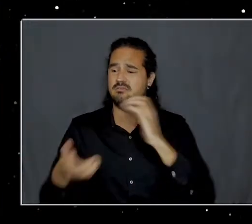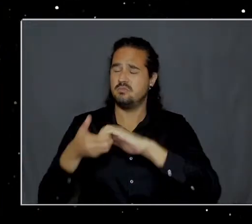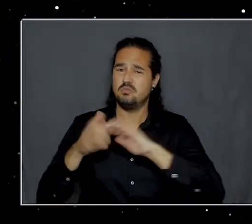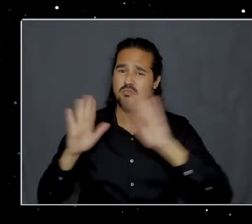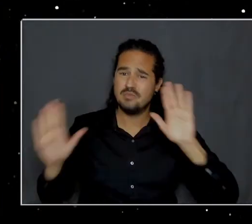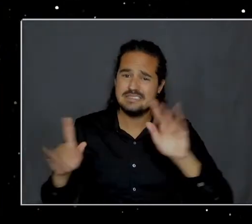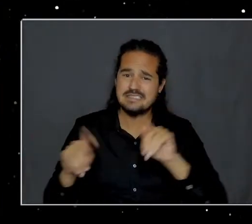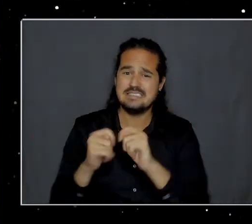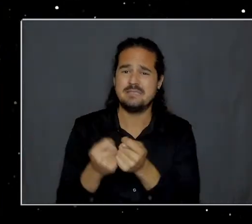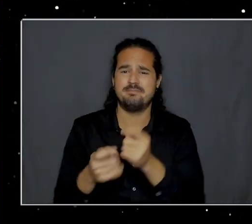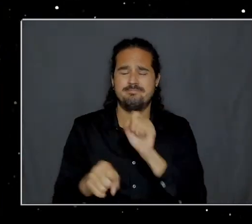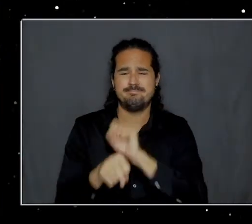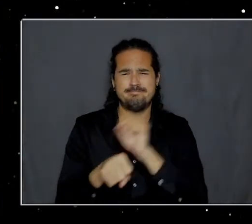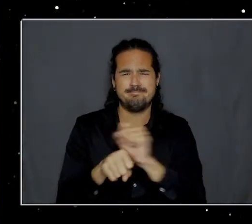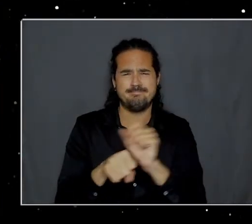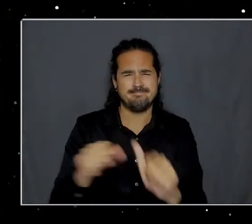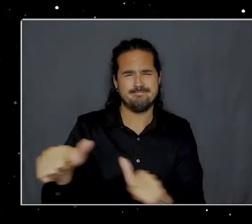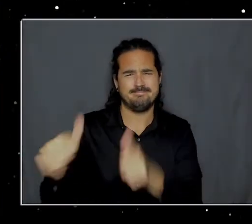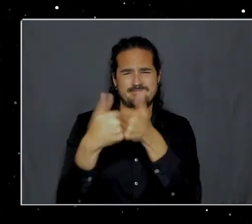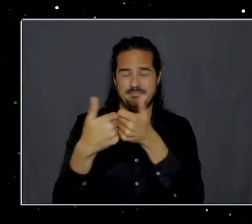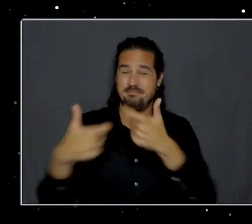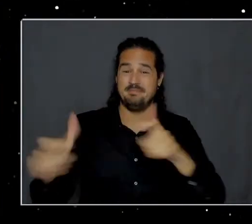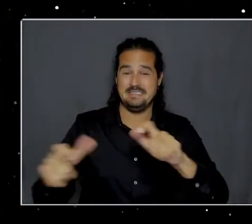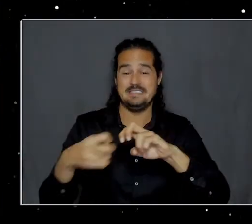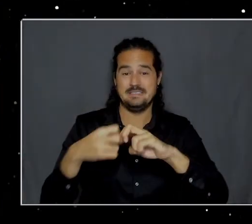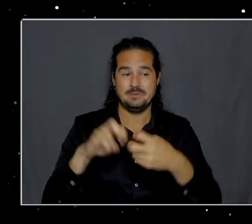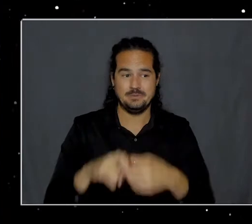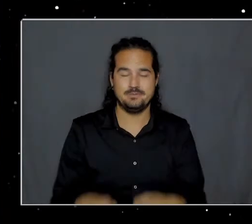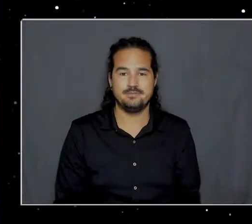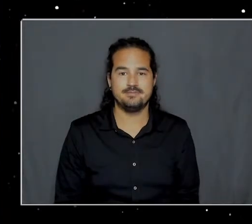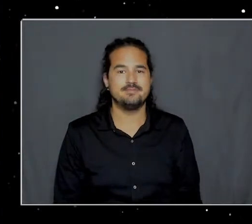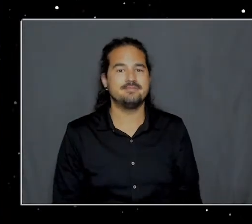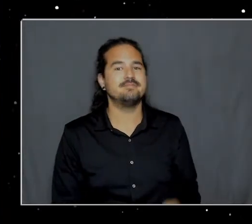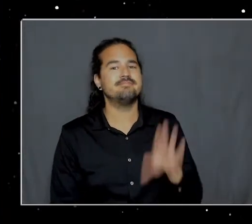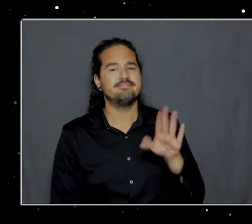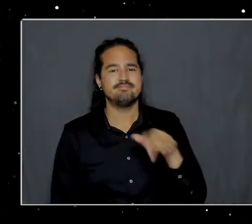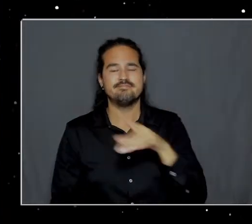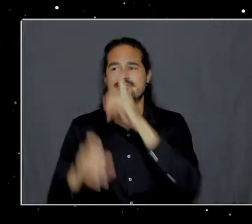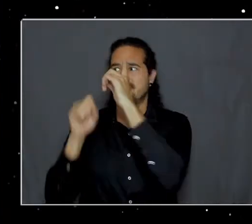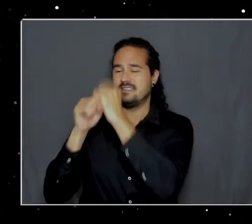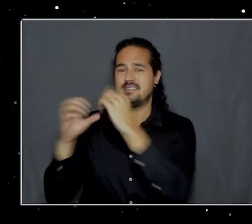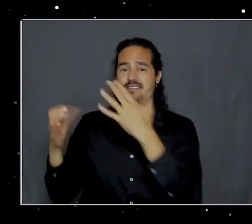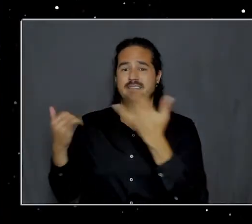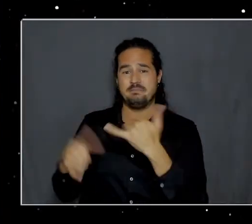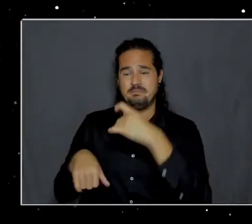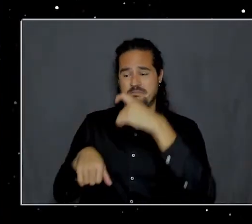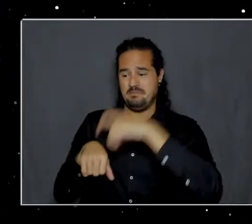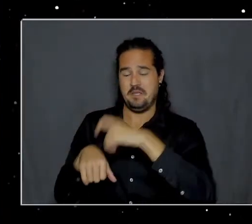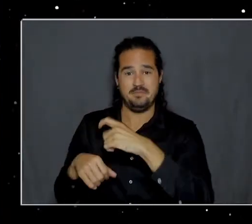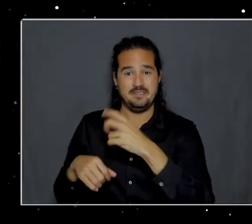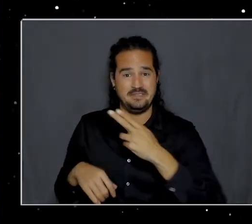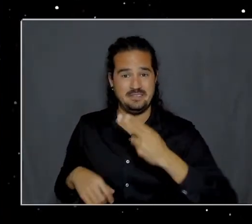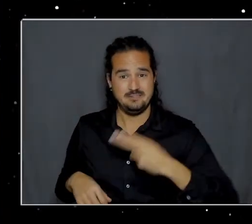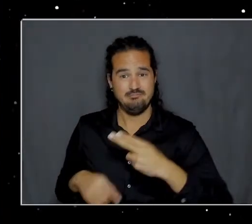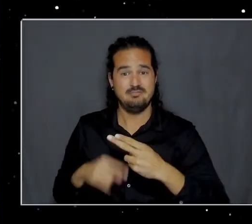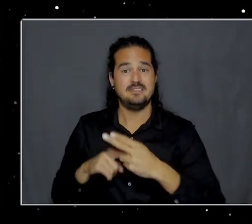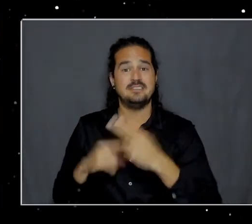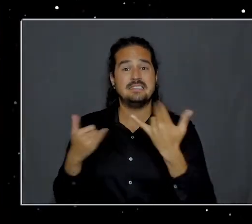GREAT ISSUE AND TO DO SO WITH YOU. ROBERT S. CHANG: AND IN TERMS OF THINKING ABOUT THIS MOMENT IN HISTORY, WHAT WE SAW WAS DIFFERENT FROM OTHER